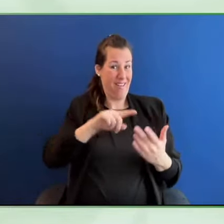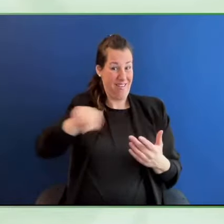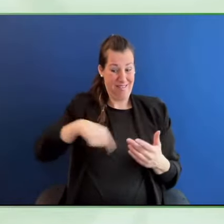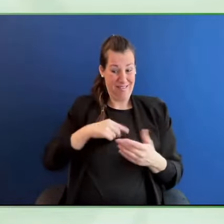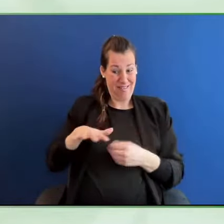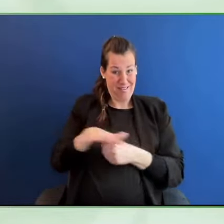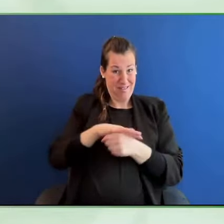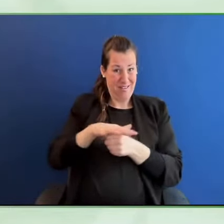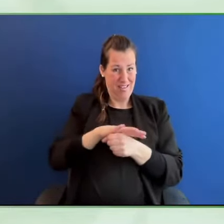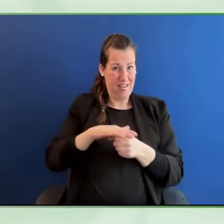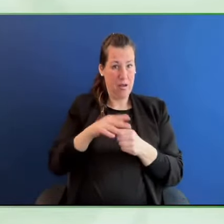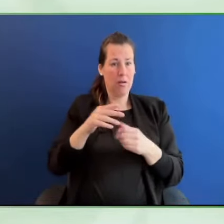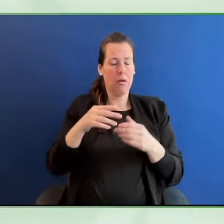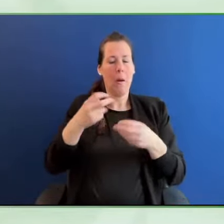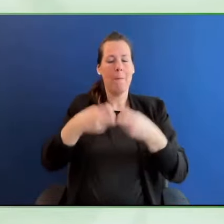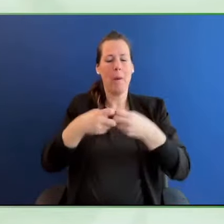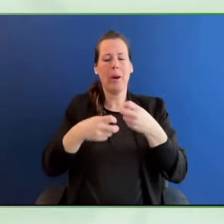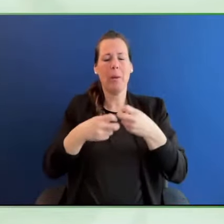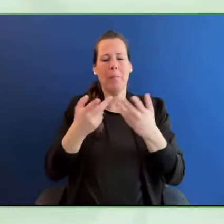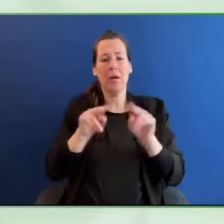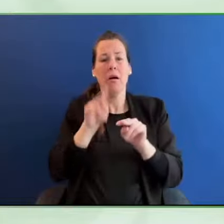And discussions around that.